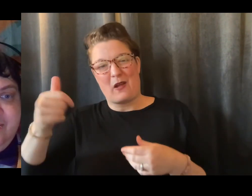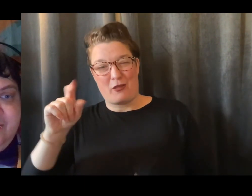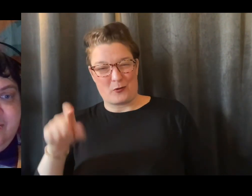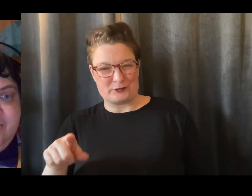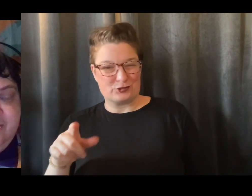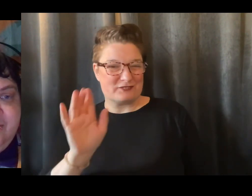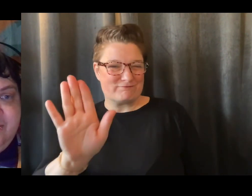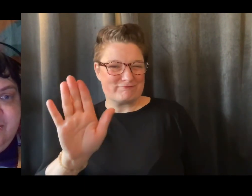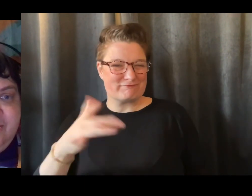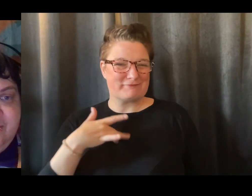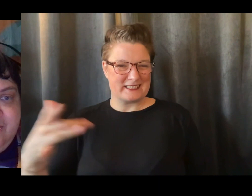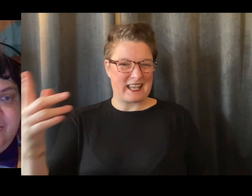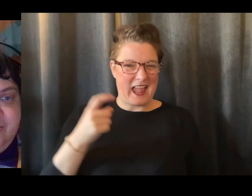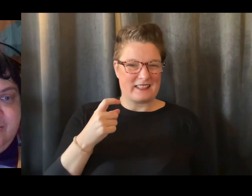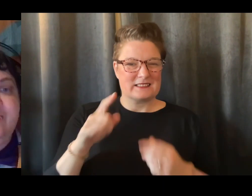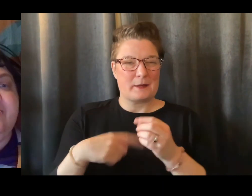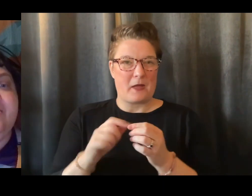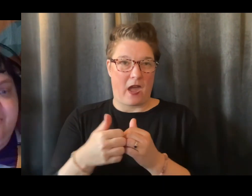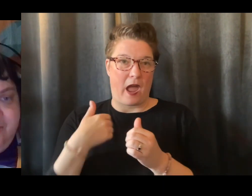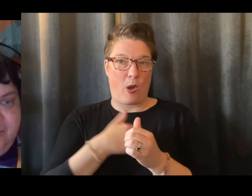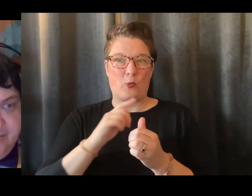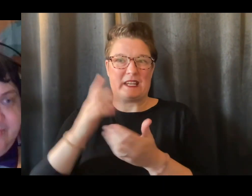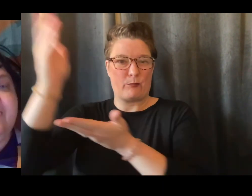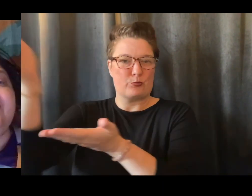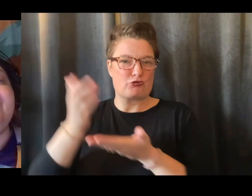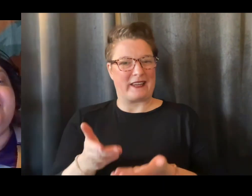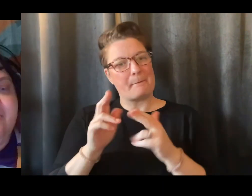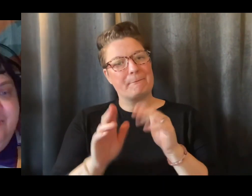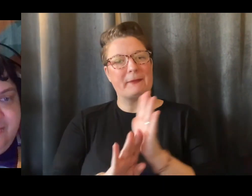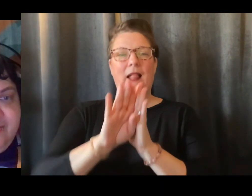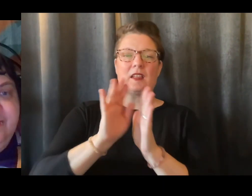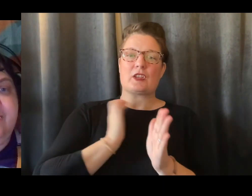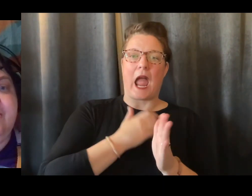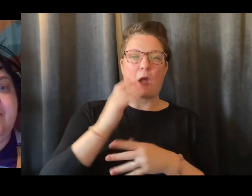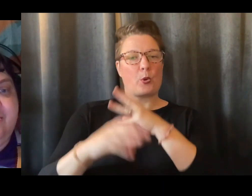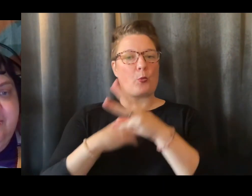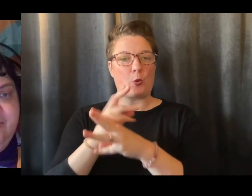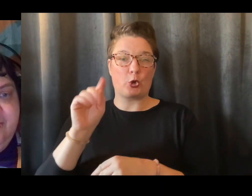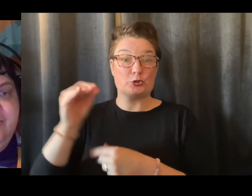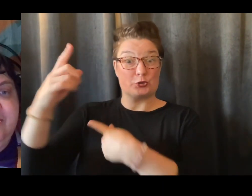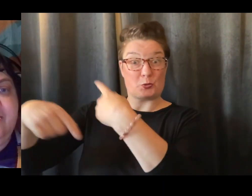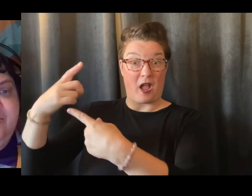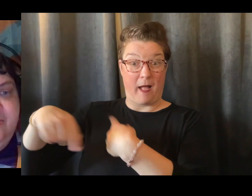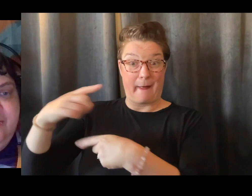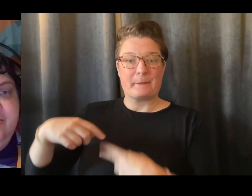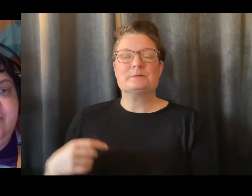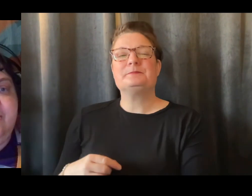world to come, building the world to come and, thinking about Riot Grrrl, what's, what's the ripple effect of Riot Grrrl? Rebekah and Nomy: Mm-hmm.